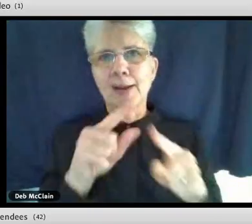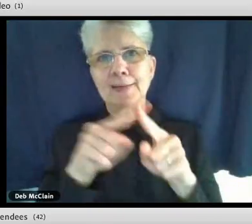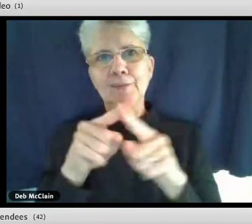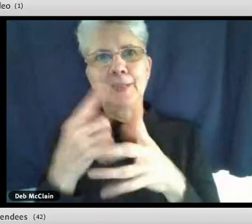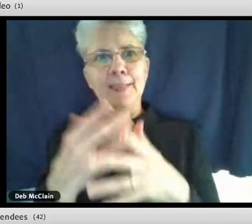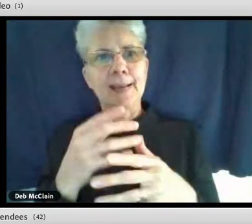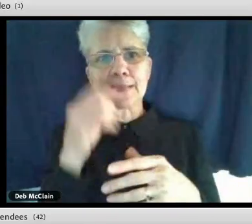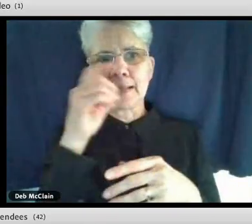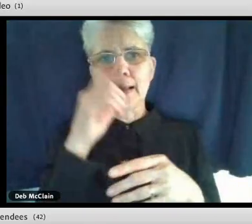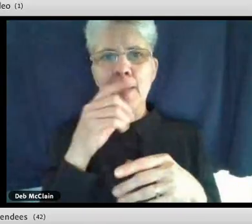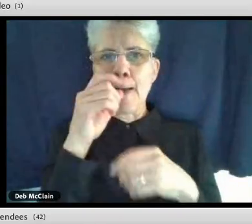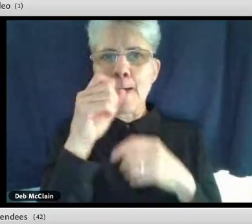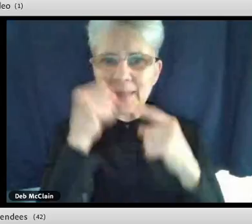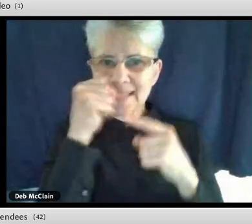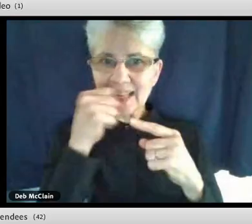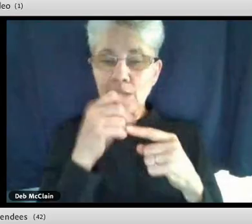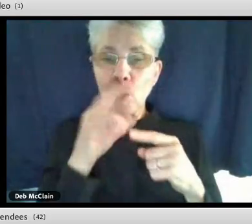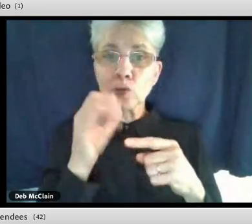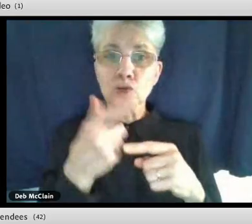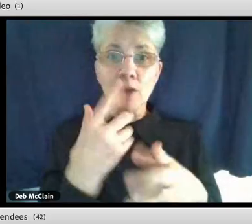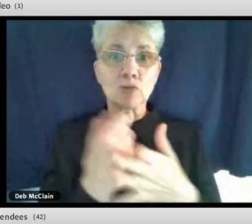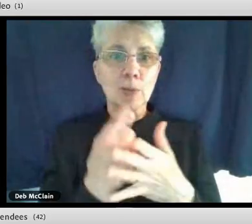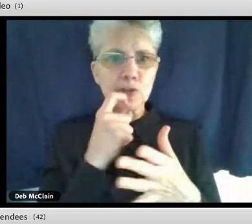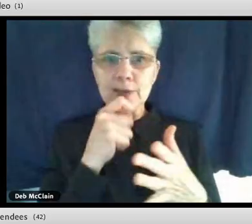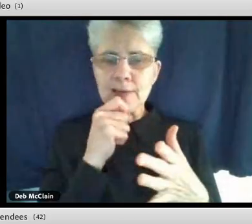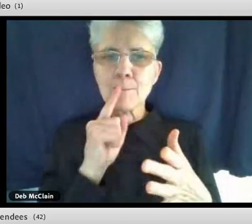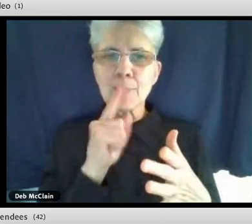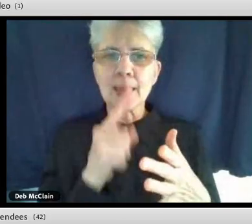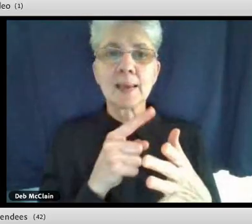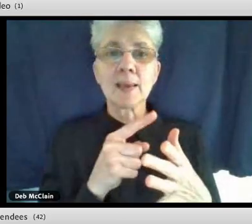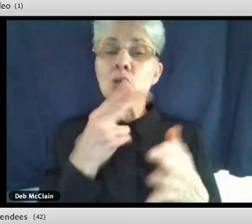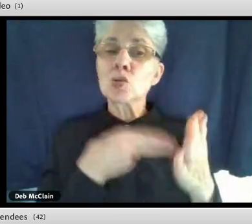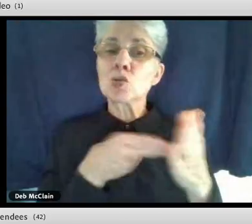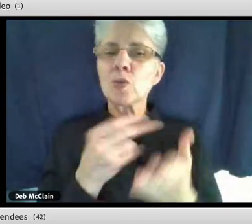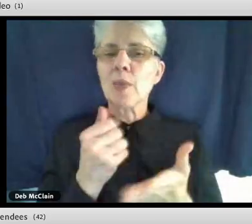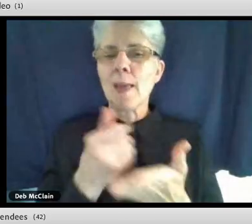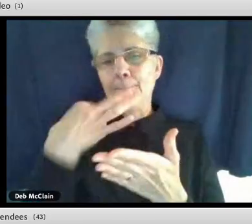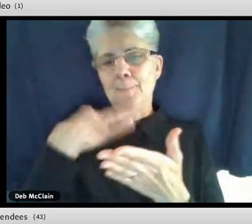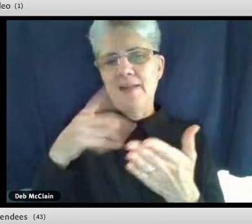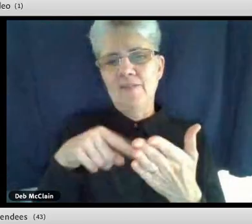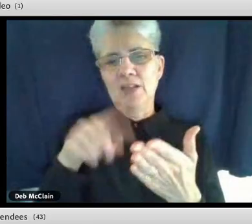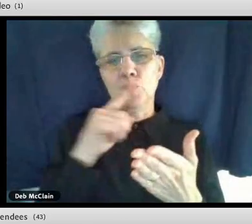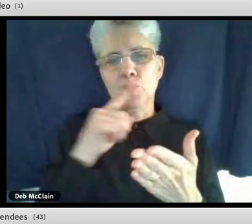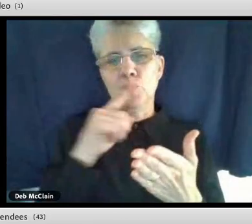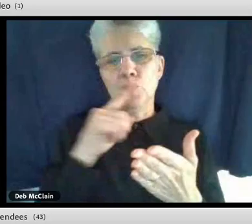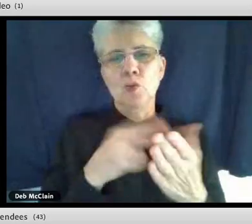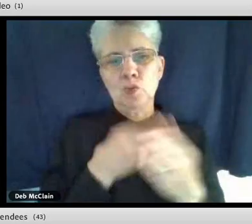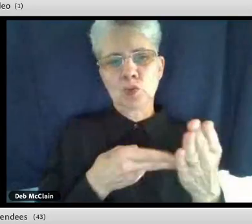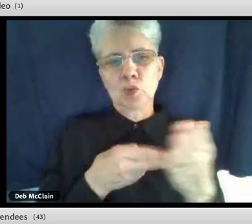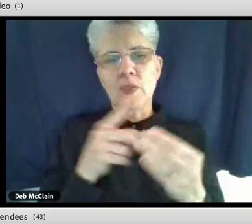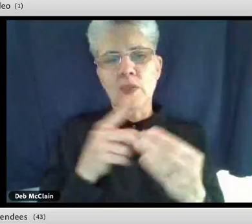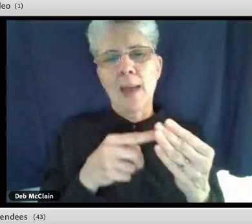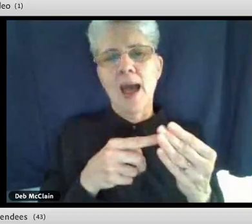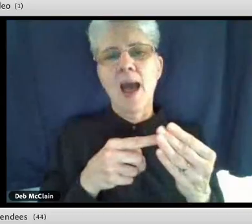people can die because they're trying, you know, mosquito-drug treatments, and they shouldn't be, and the truth can only benefit you.